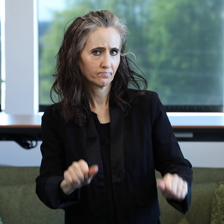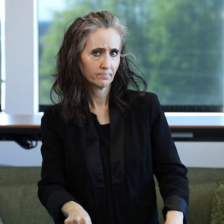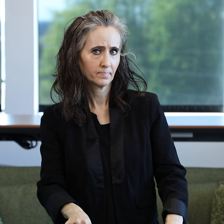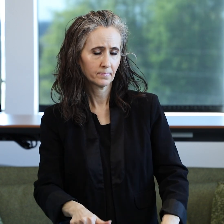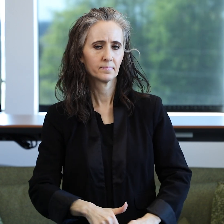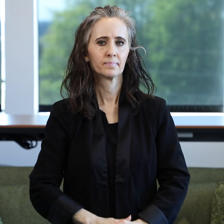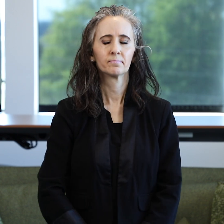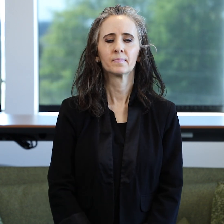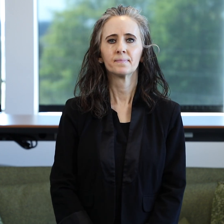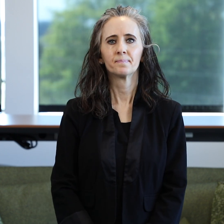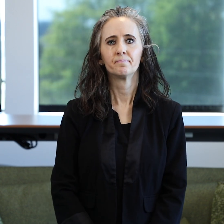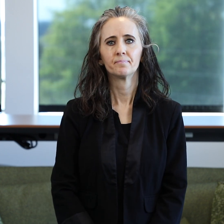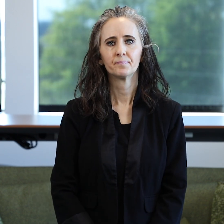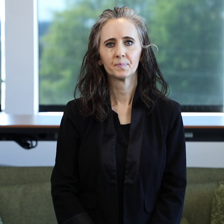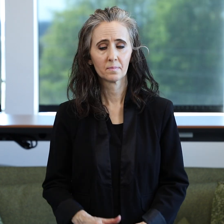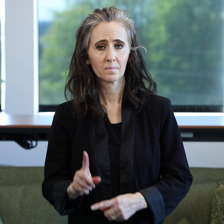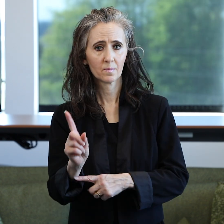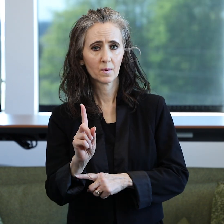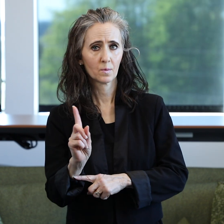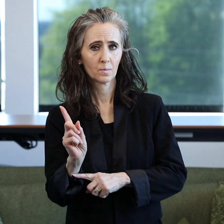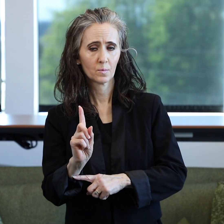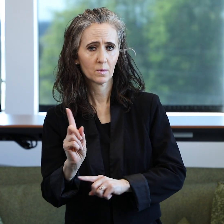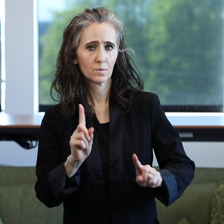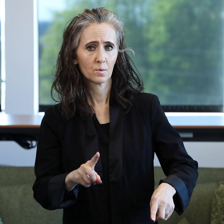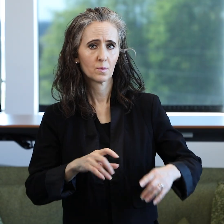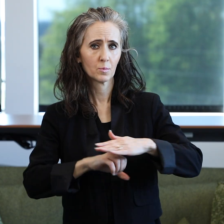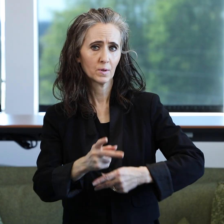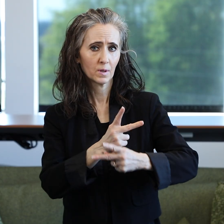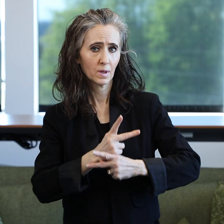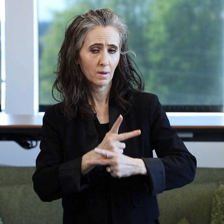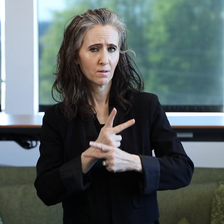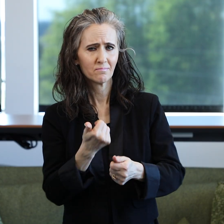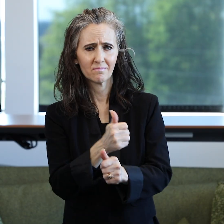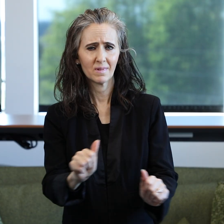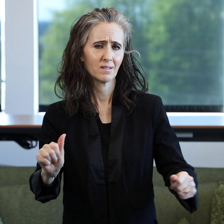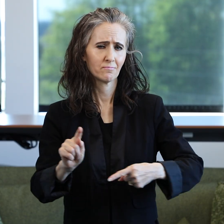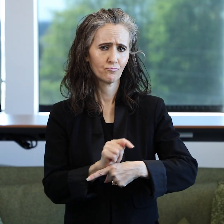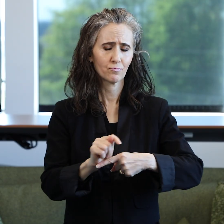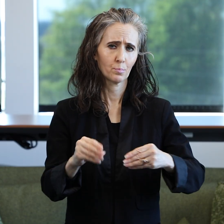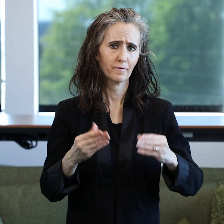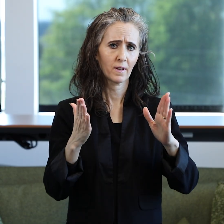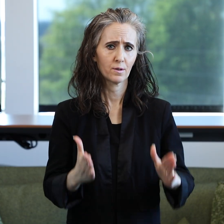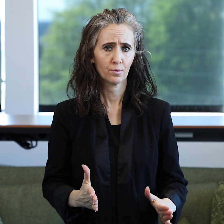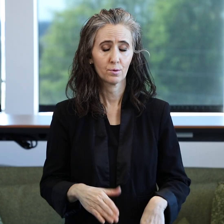You can get abortion care from all trained providers in Washington, including advanced registered nurse practitioners,